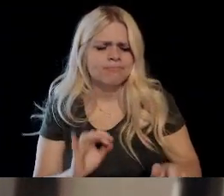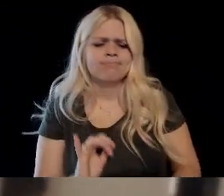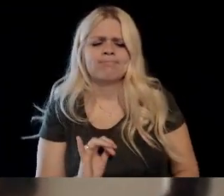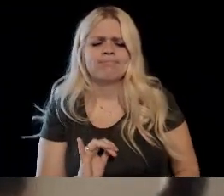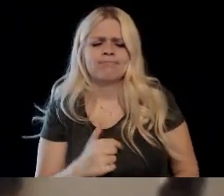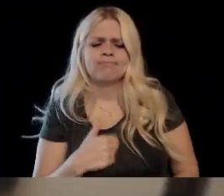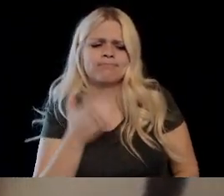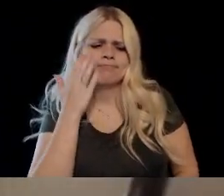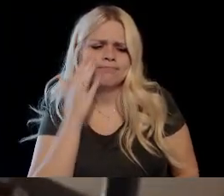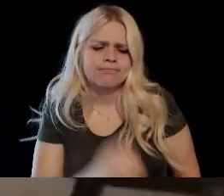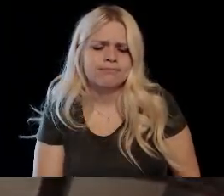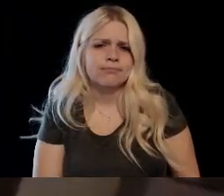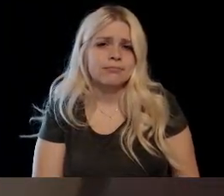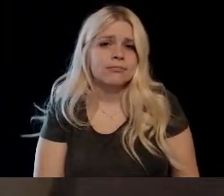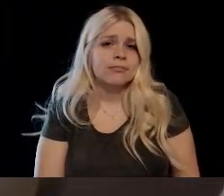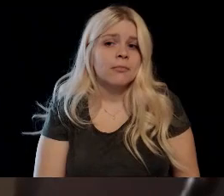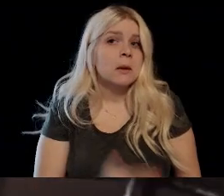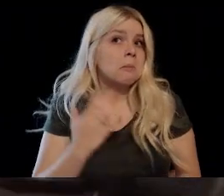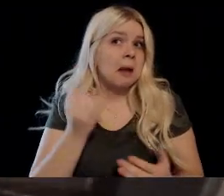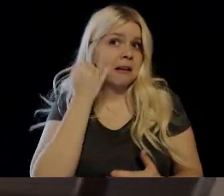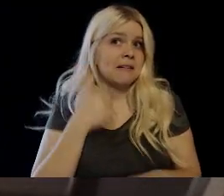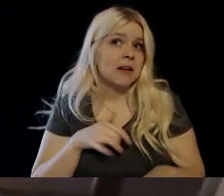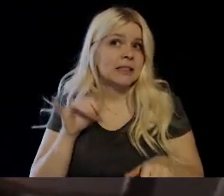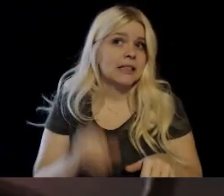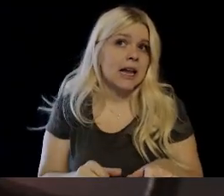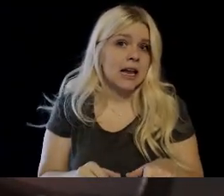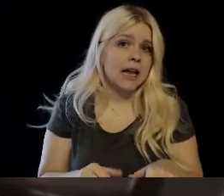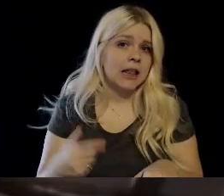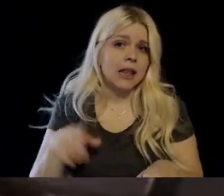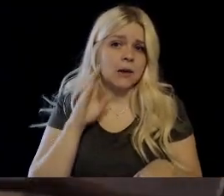like, "If I just stay here they'll eventually come and give me snacks."